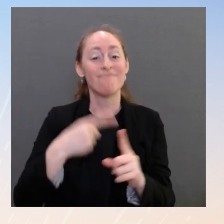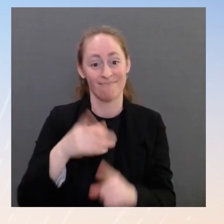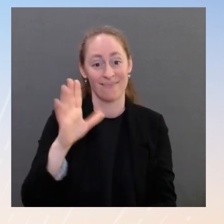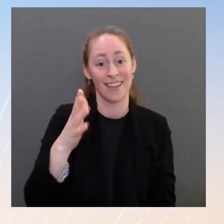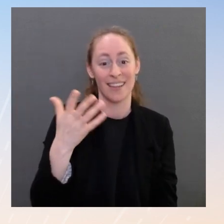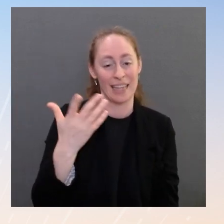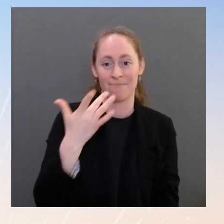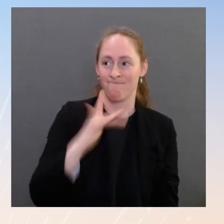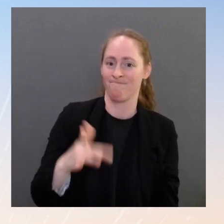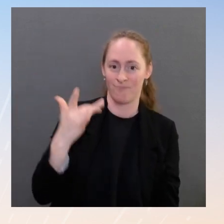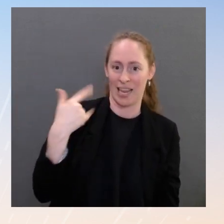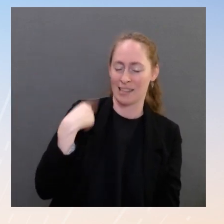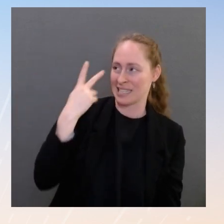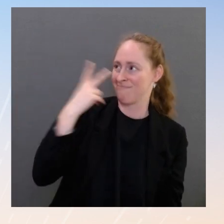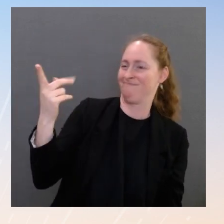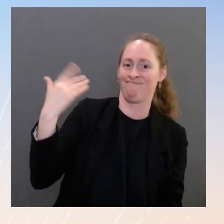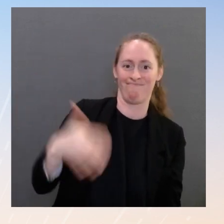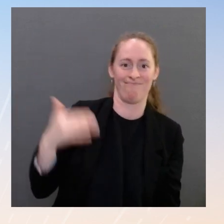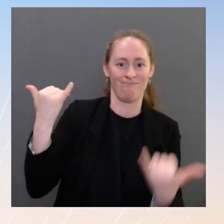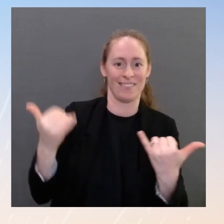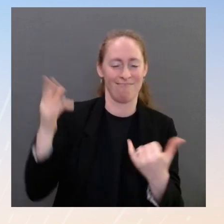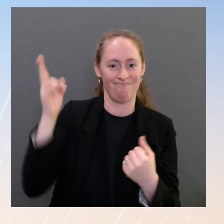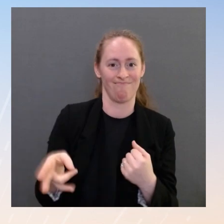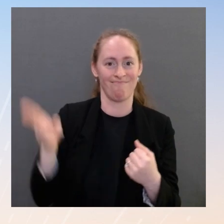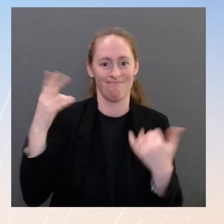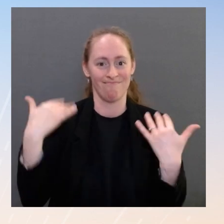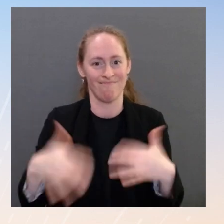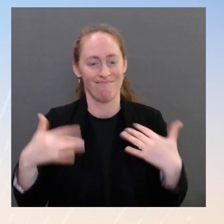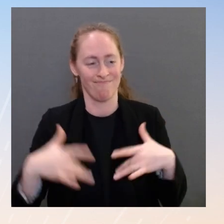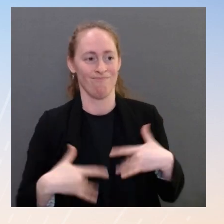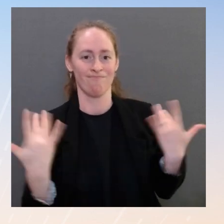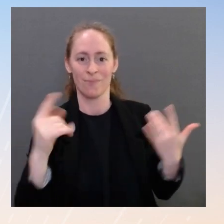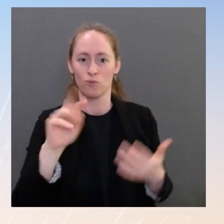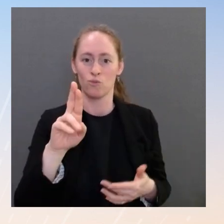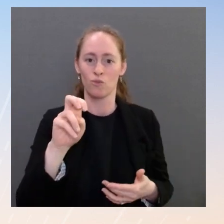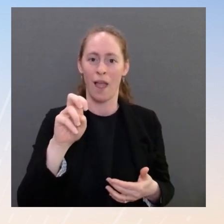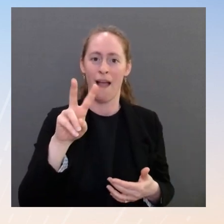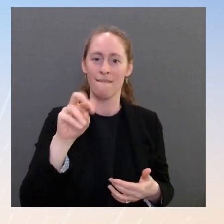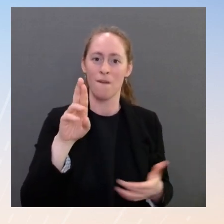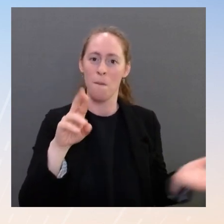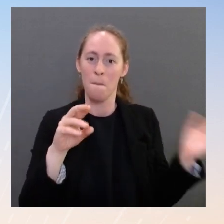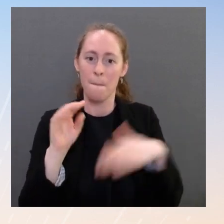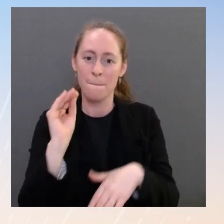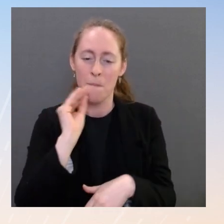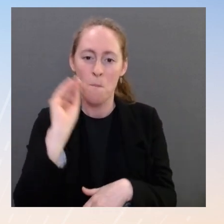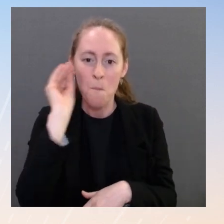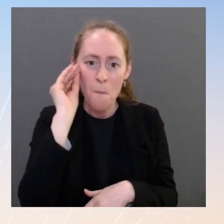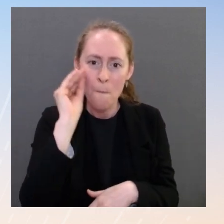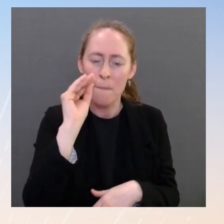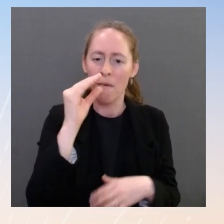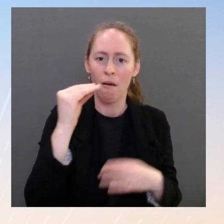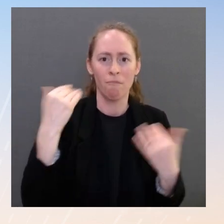when you bring an American home, and the President has, of course, been a part of many of these in a much higher and more important role -- is just --